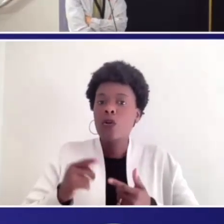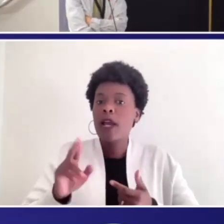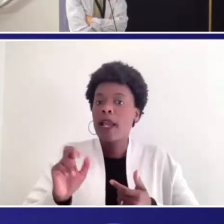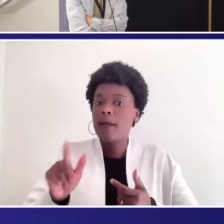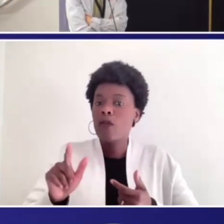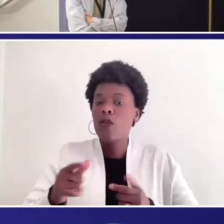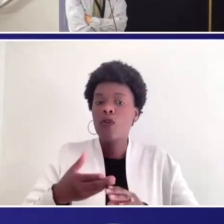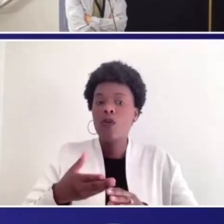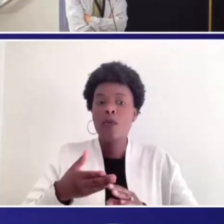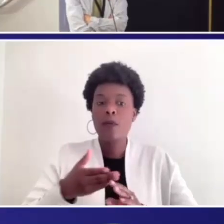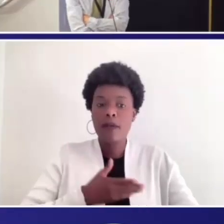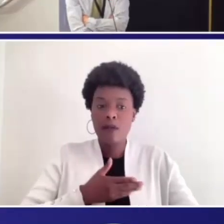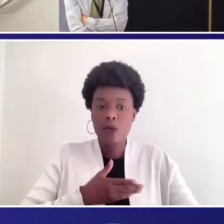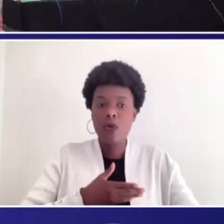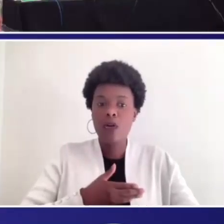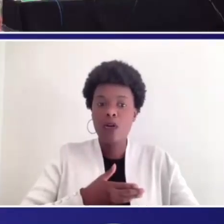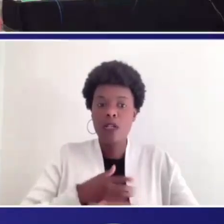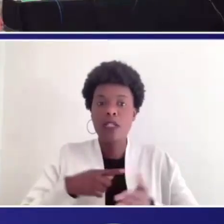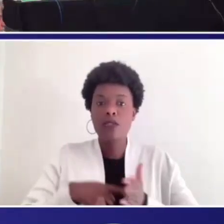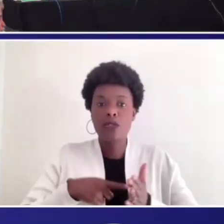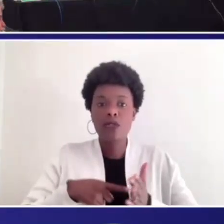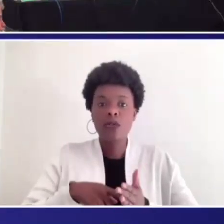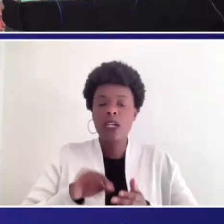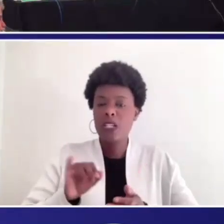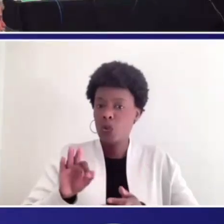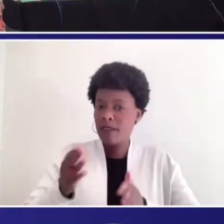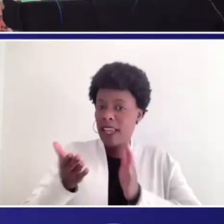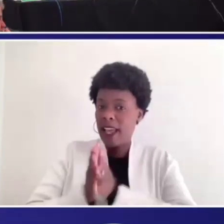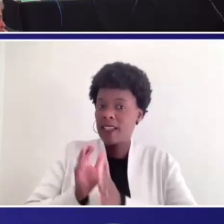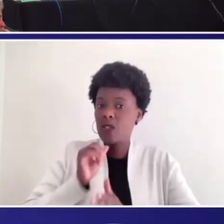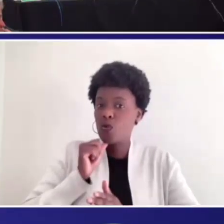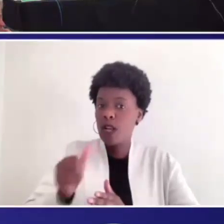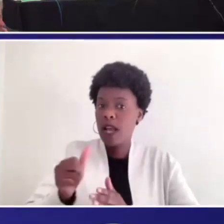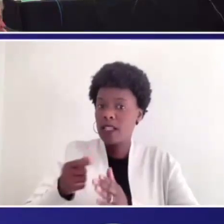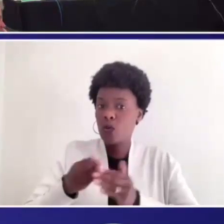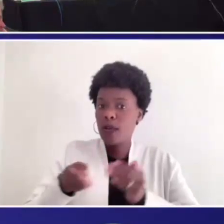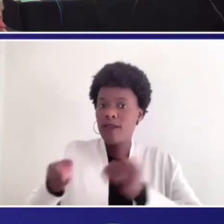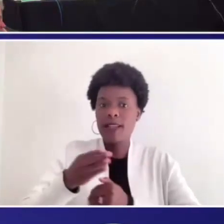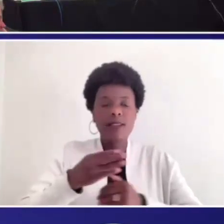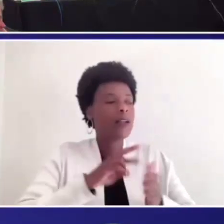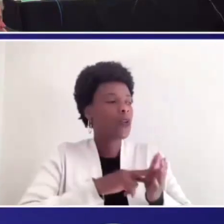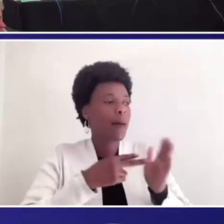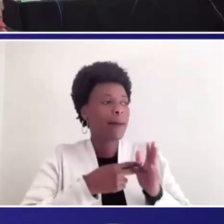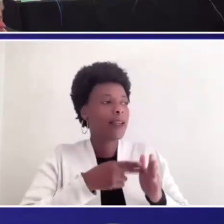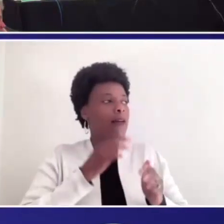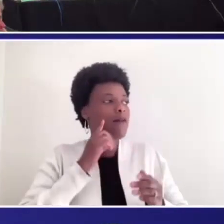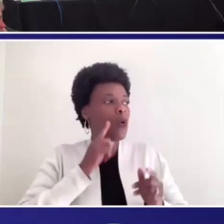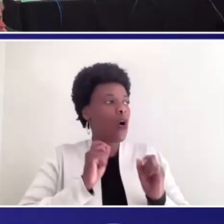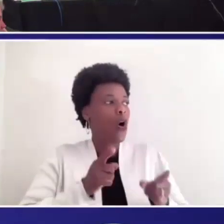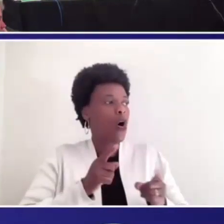Okay, but even if they ask you not to advance? No, if the borrower is on autopay, we're automatically going to --